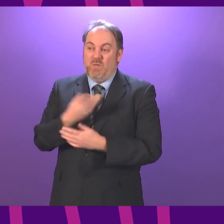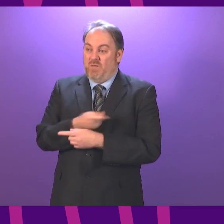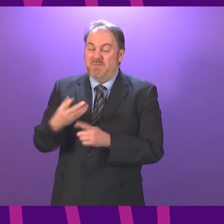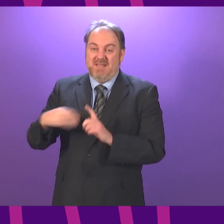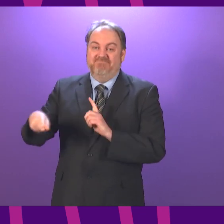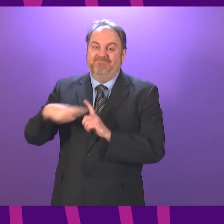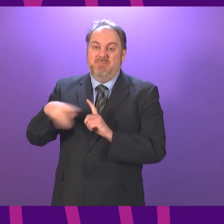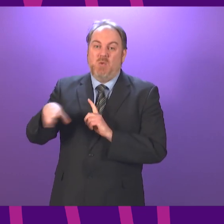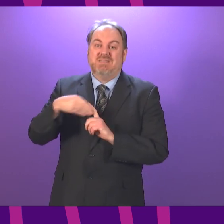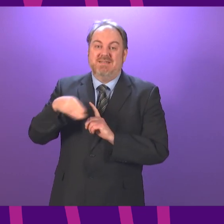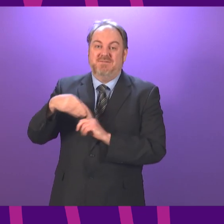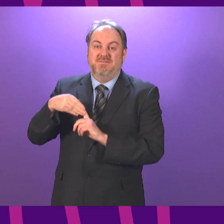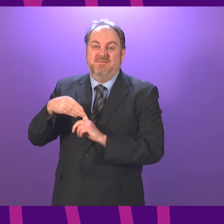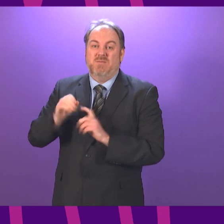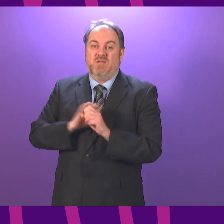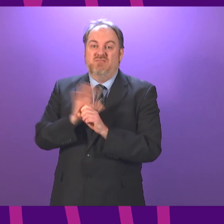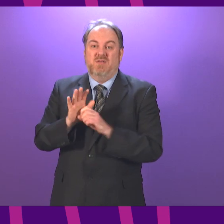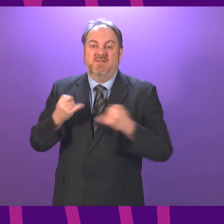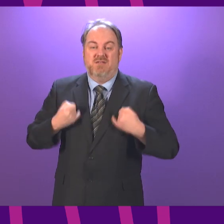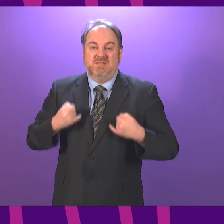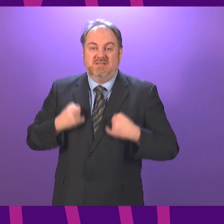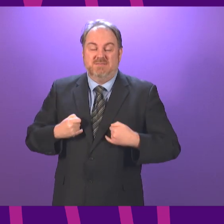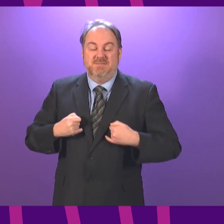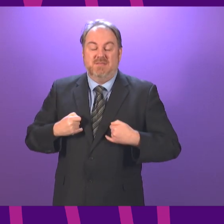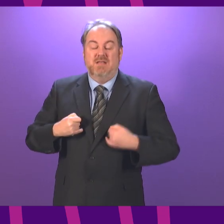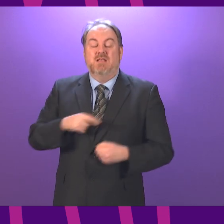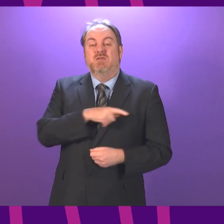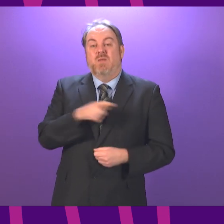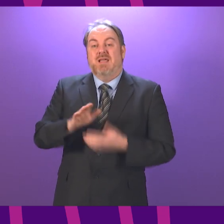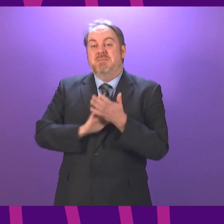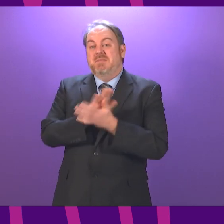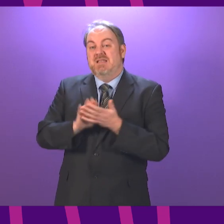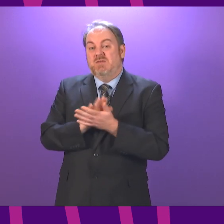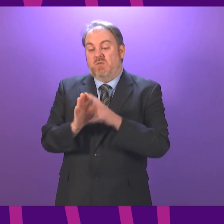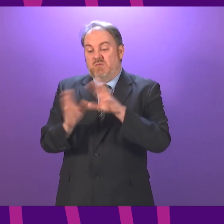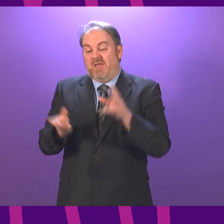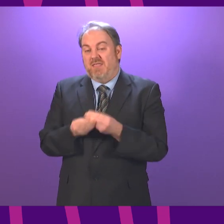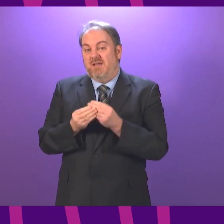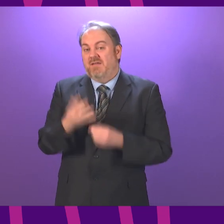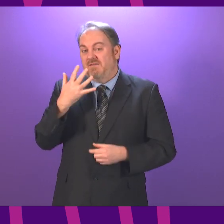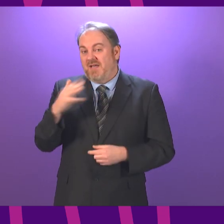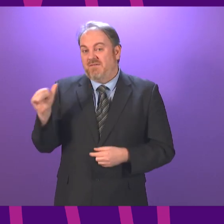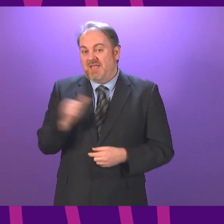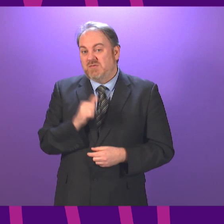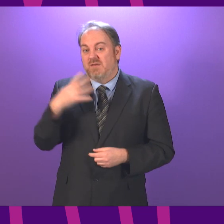days. The total number of people who have died under that daily measurement is 5,468.